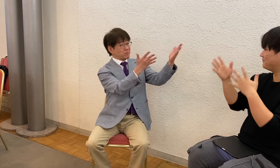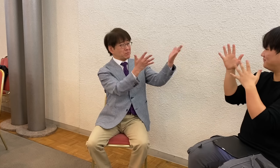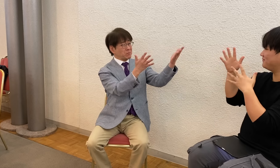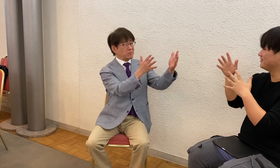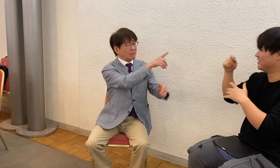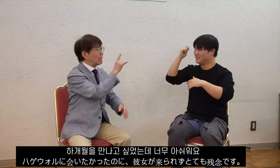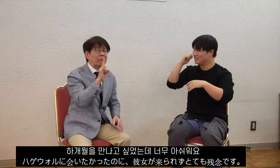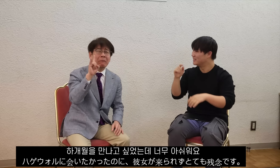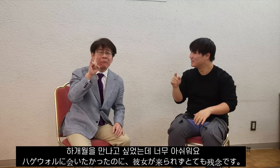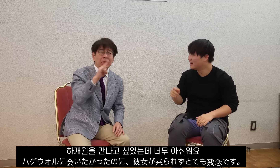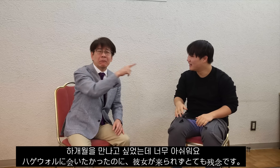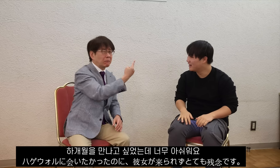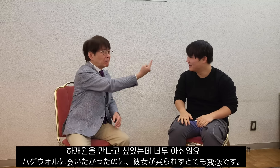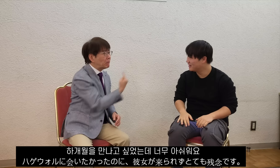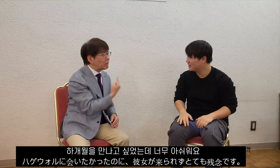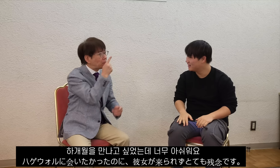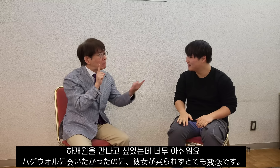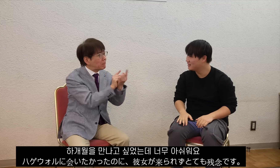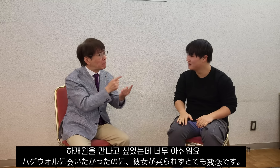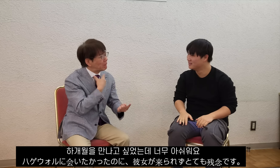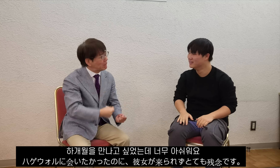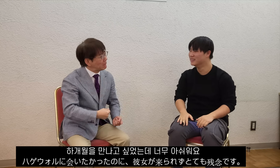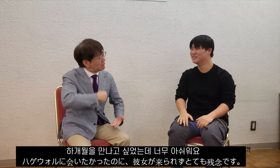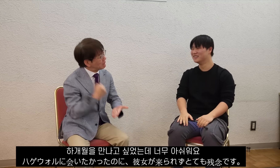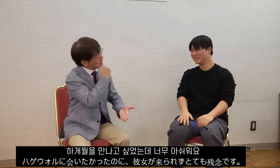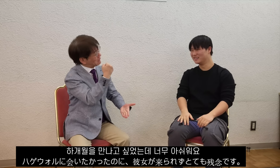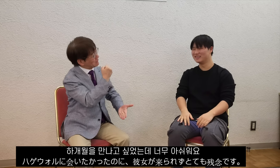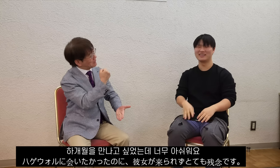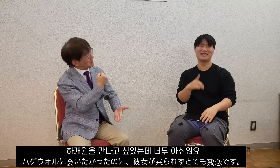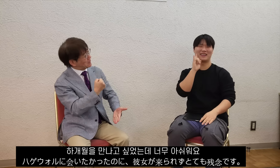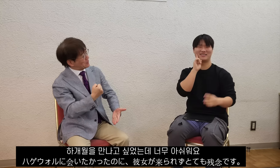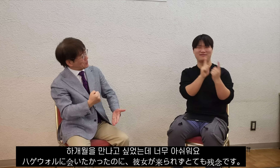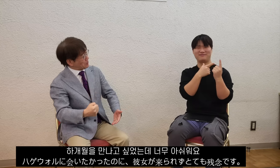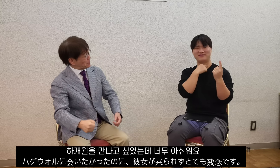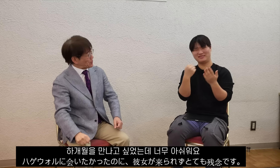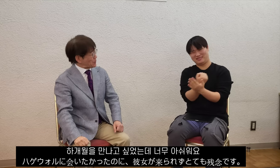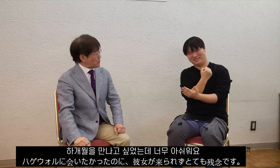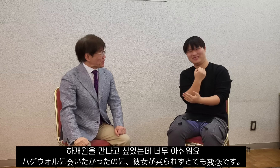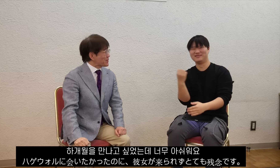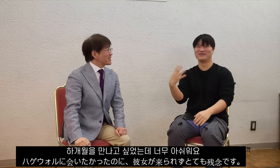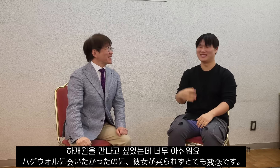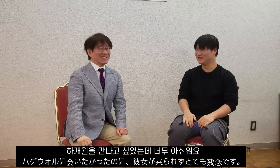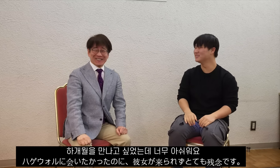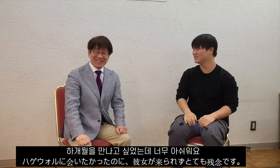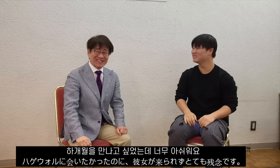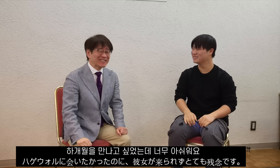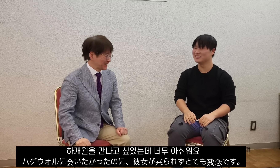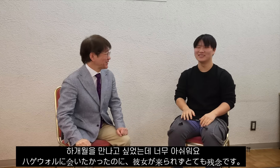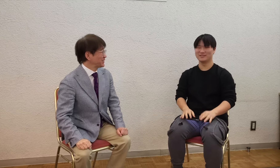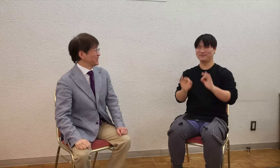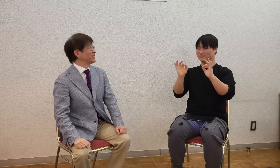I wanted to meet hamonthly, but I'm so sorry.